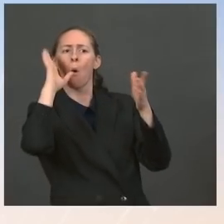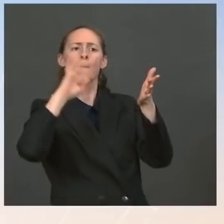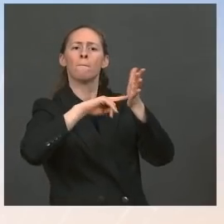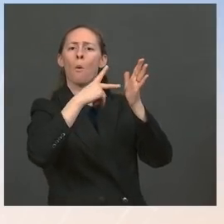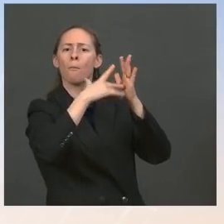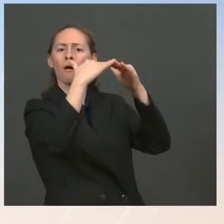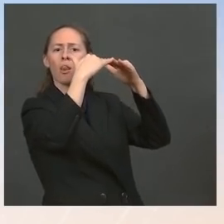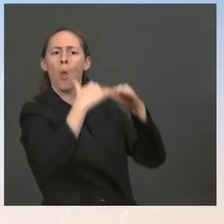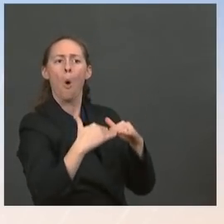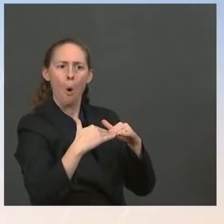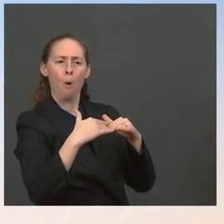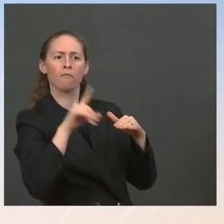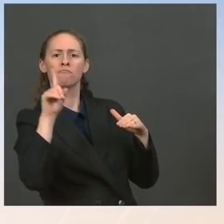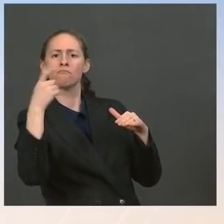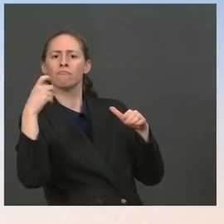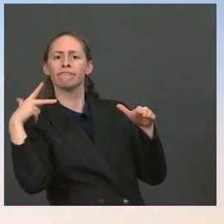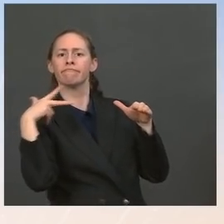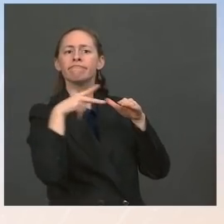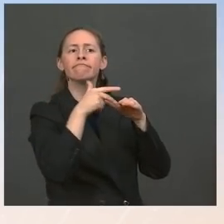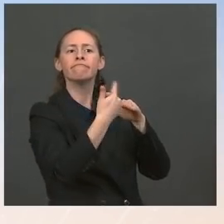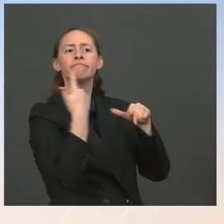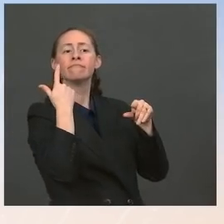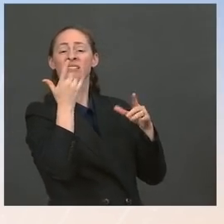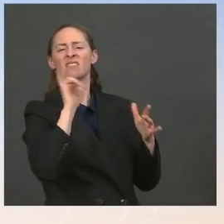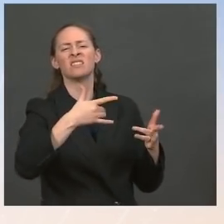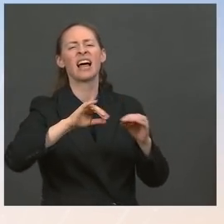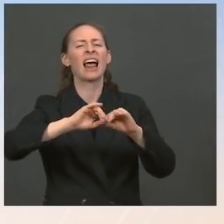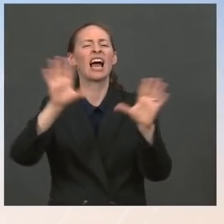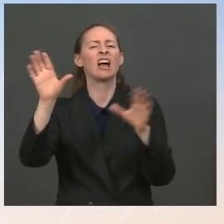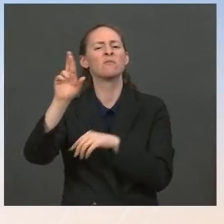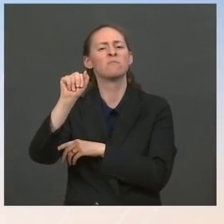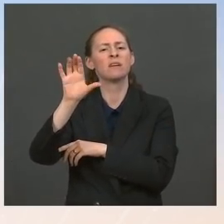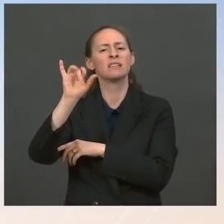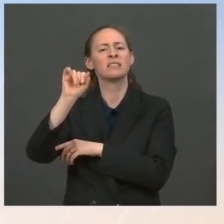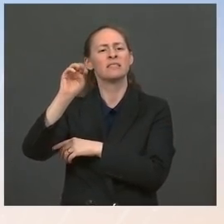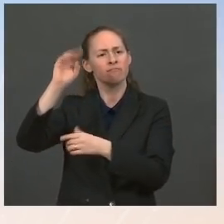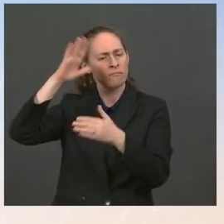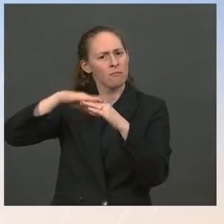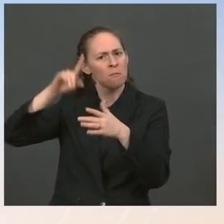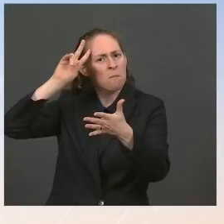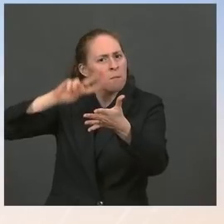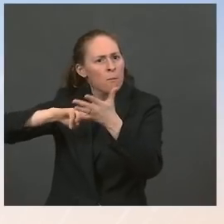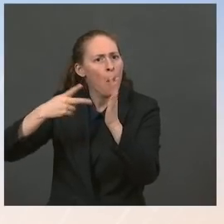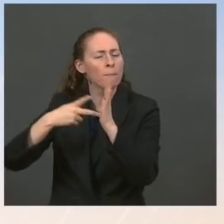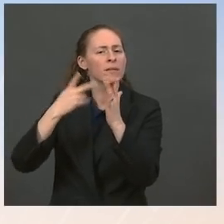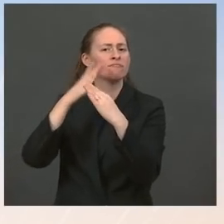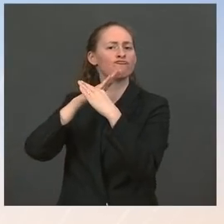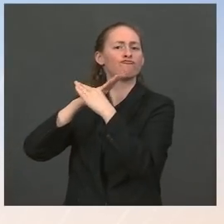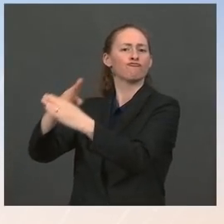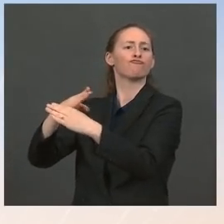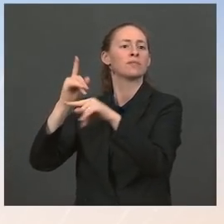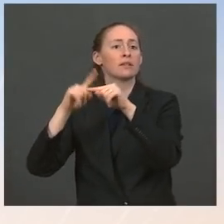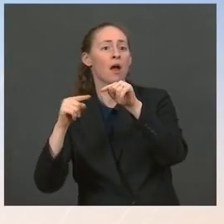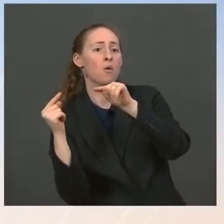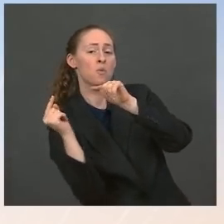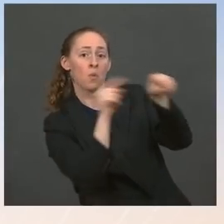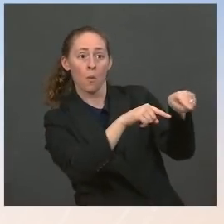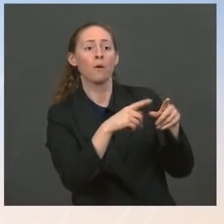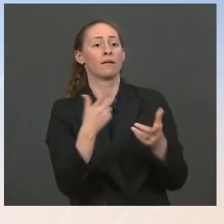that went into those design choices. I don't think we have anything to lose by confronting that simple reality. And I think we have everything to gain